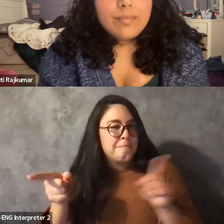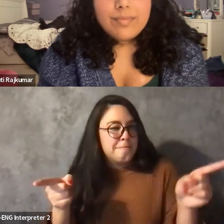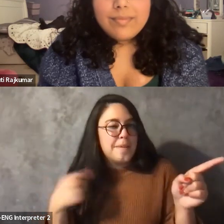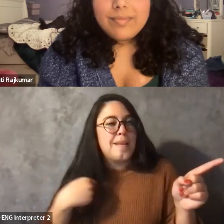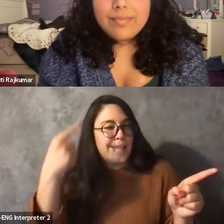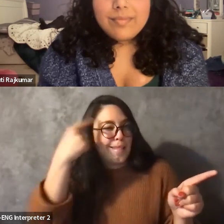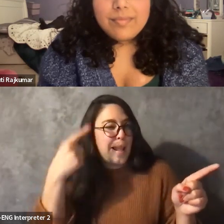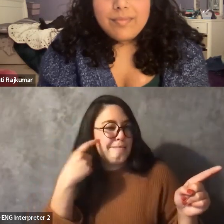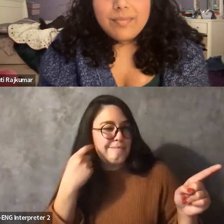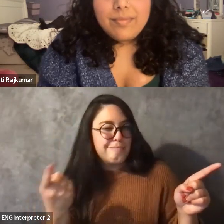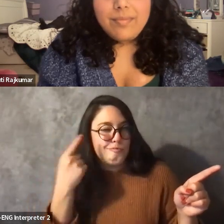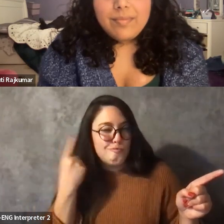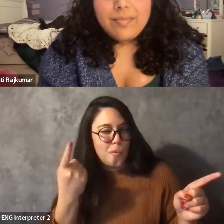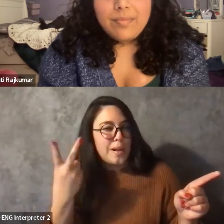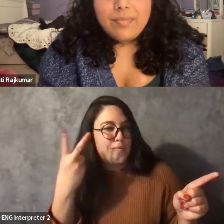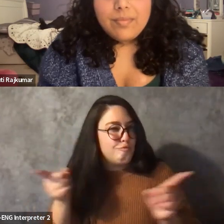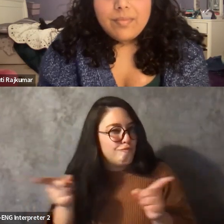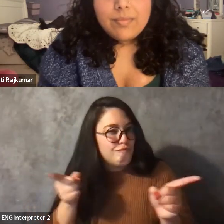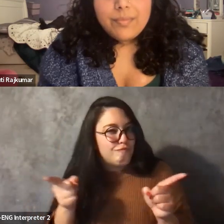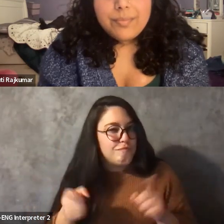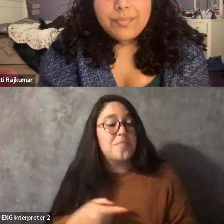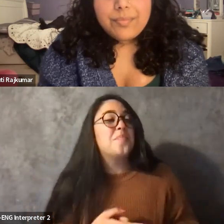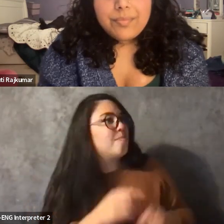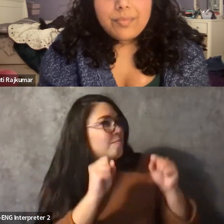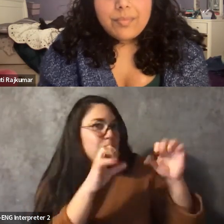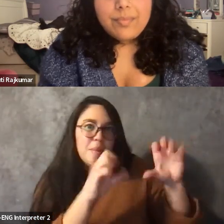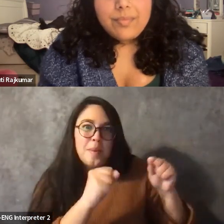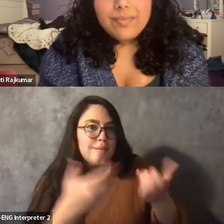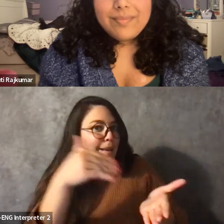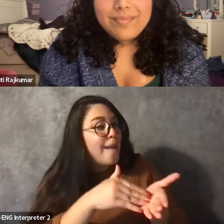Again, like, you know, both great opportunities to do a Ted Talk.